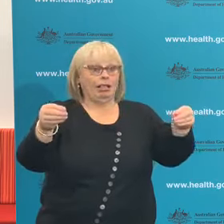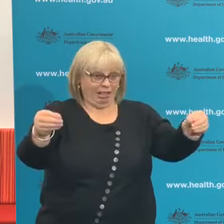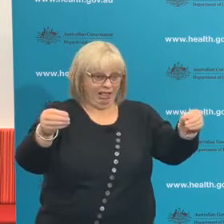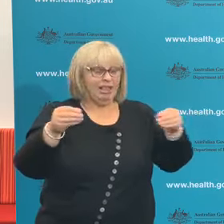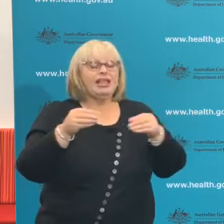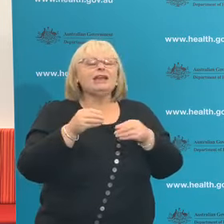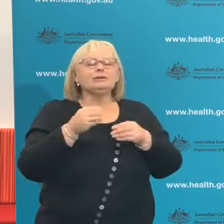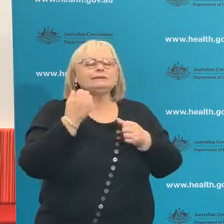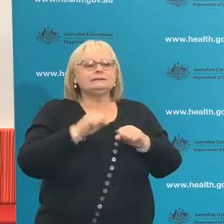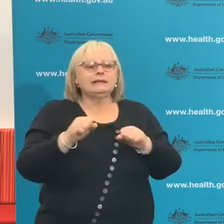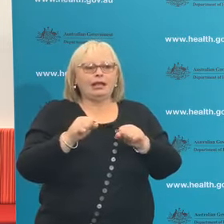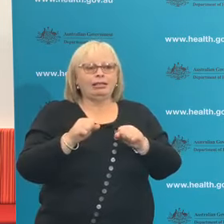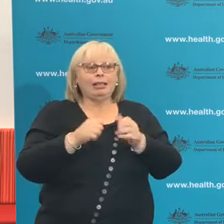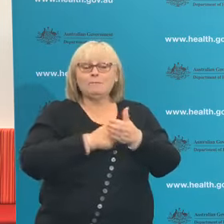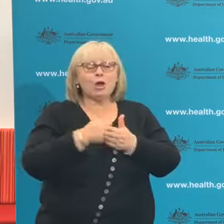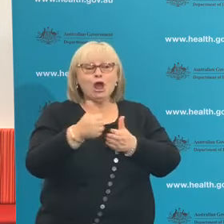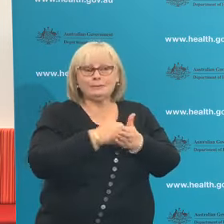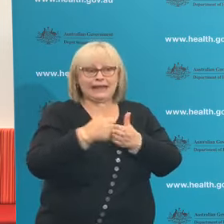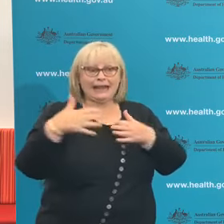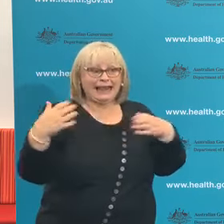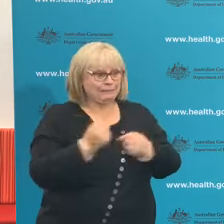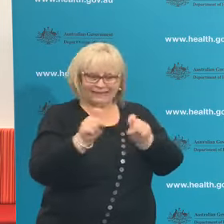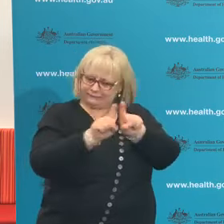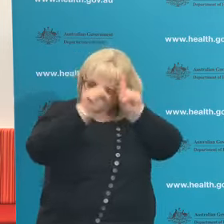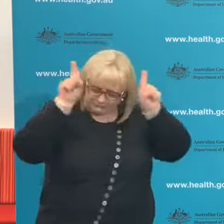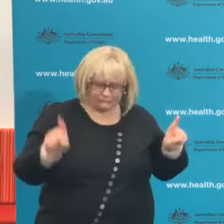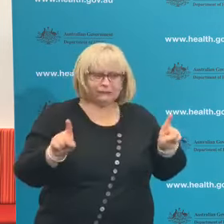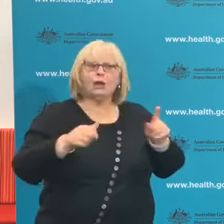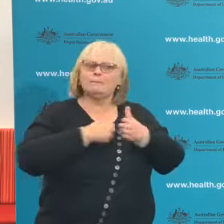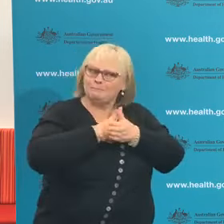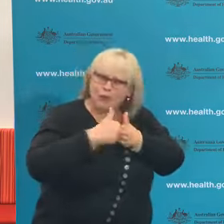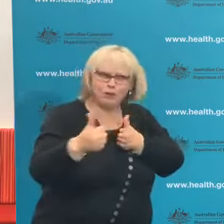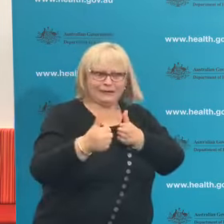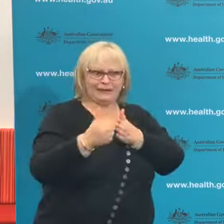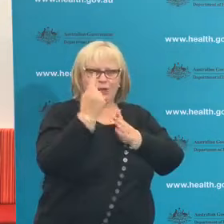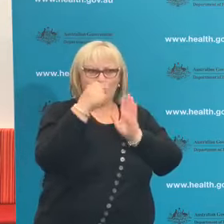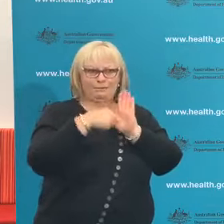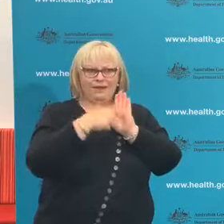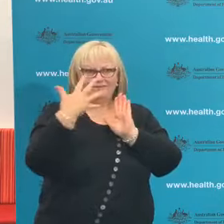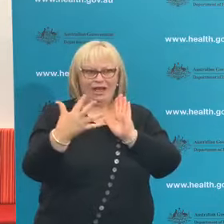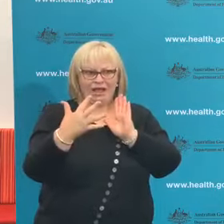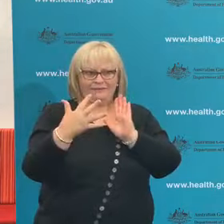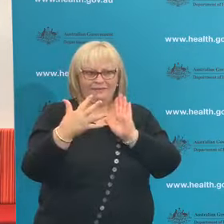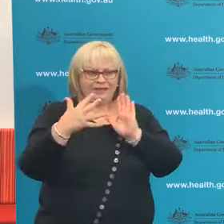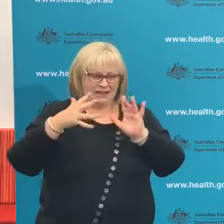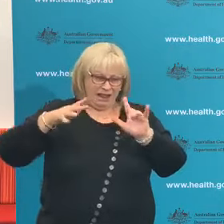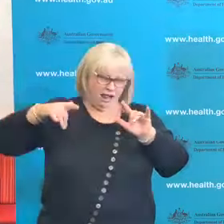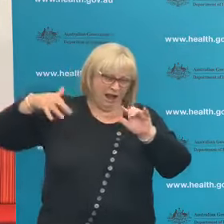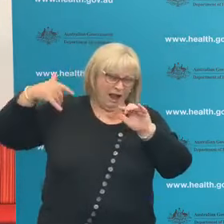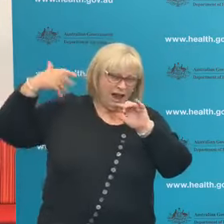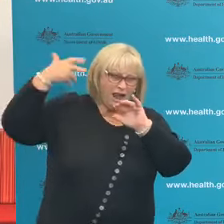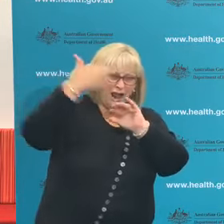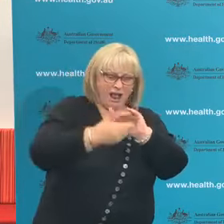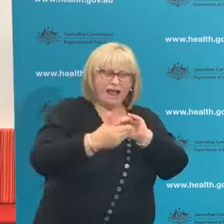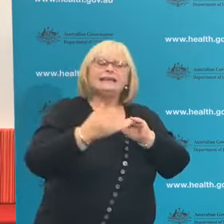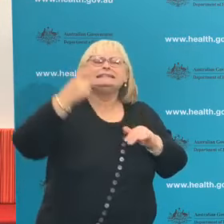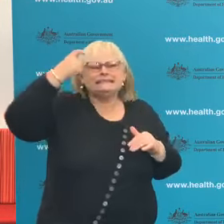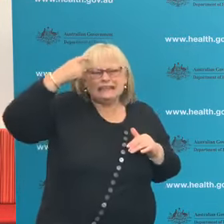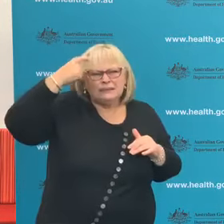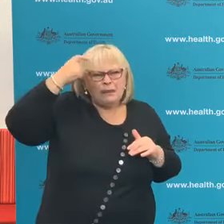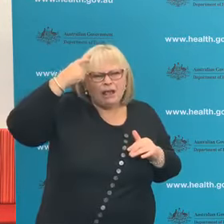they interact permanently. Permanently. In the sensible way. Like keeping